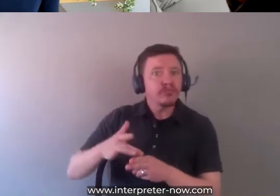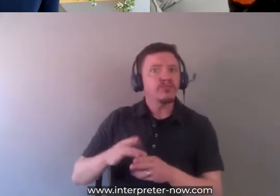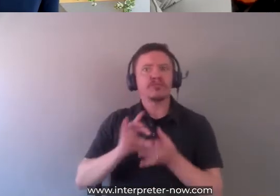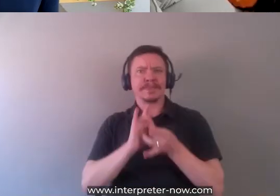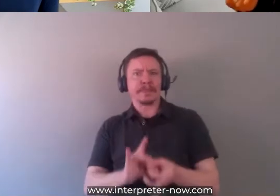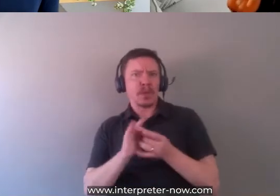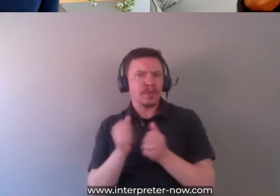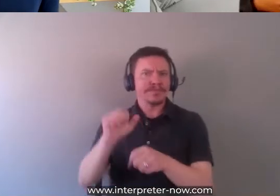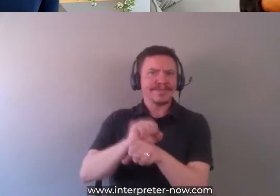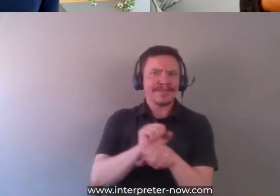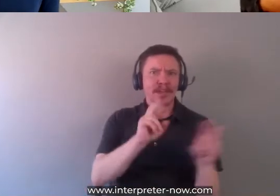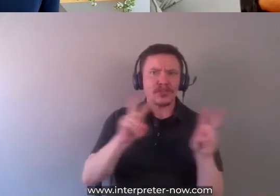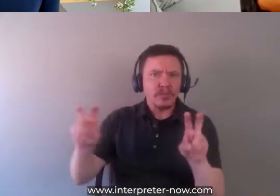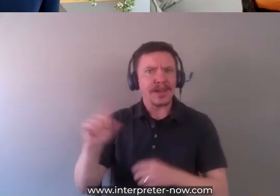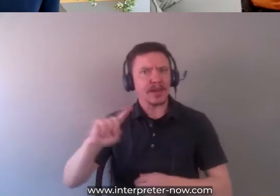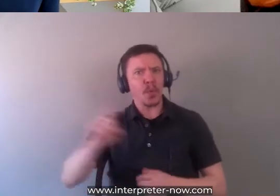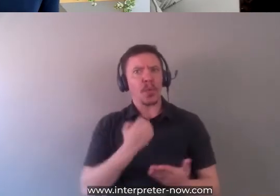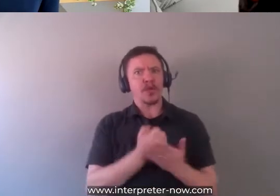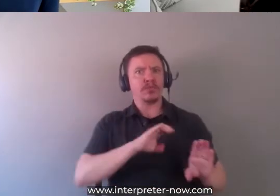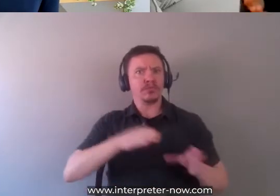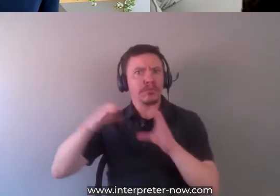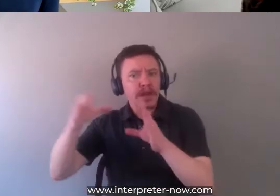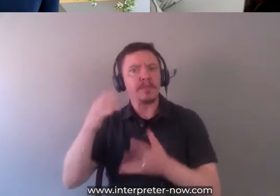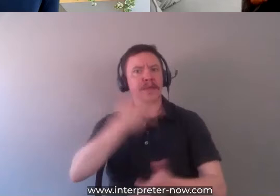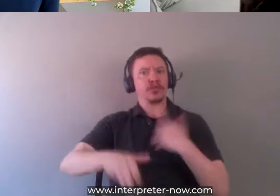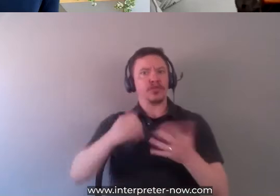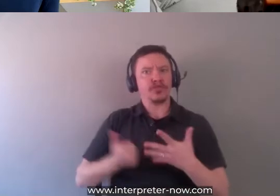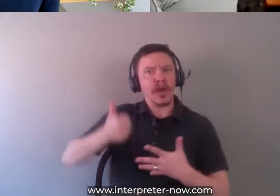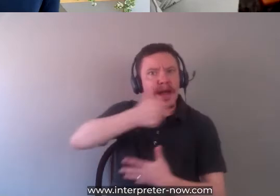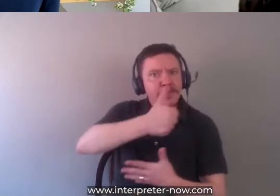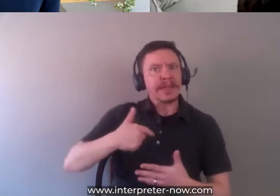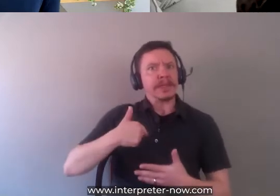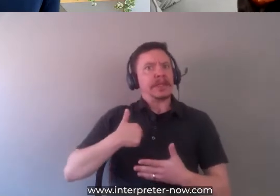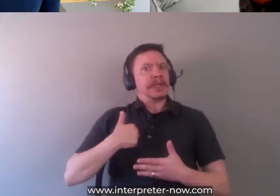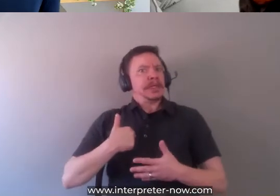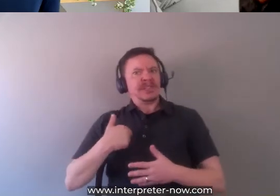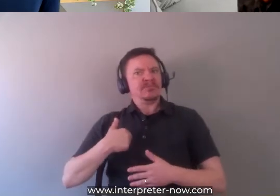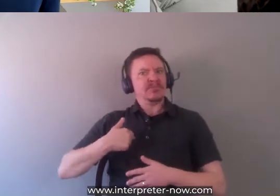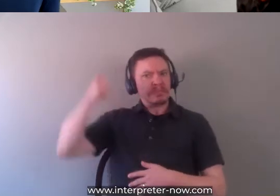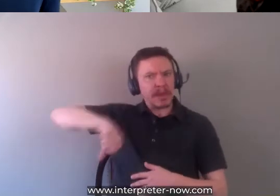or economic hierarchy. I very much reject that notion that I should be valued or afforded